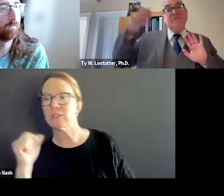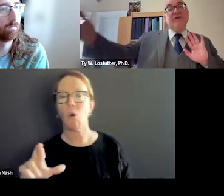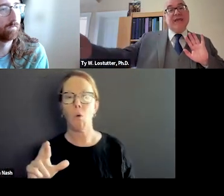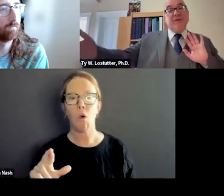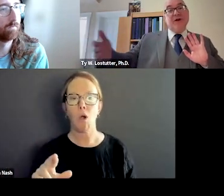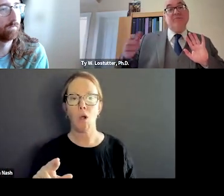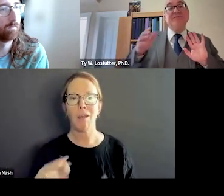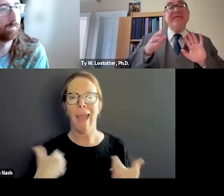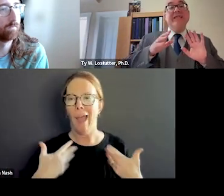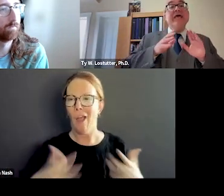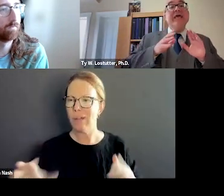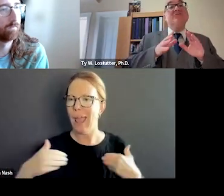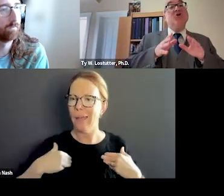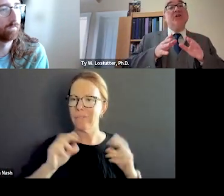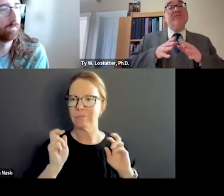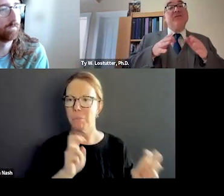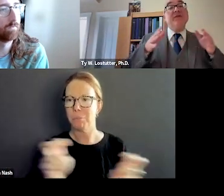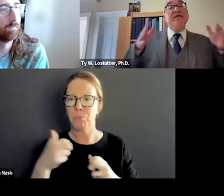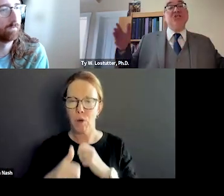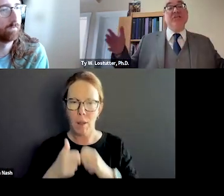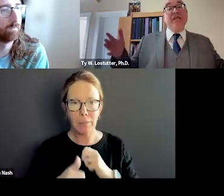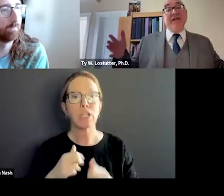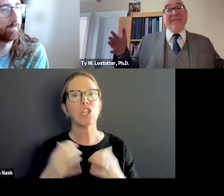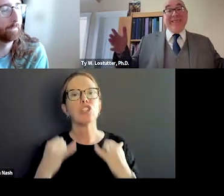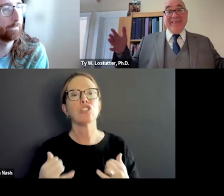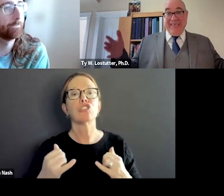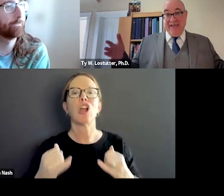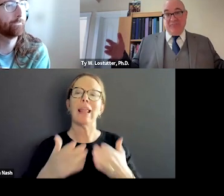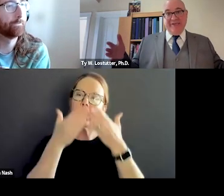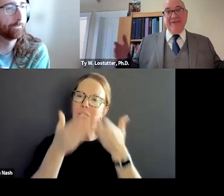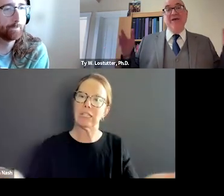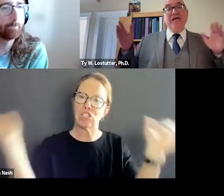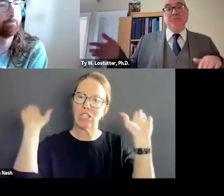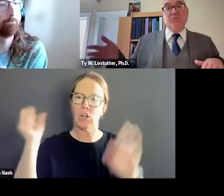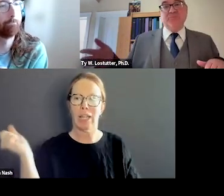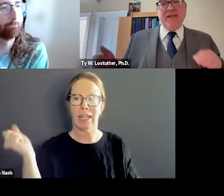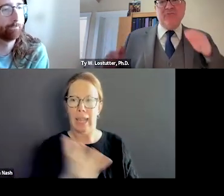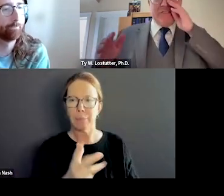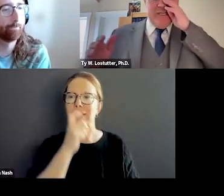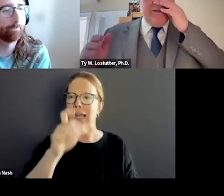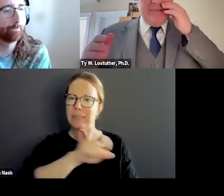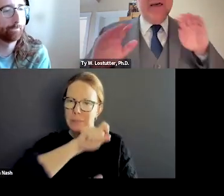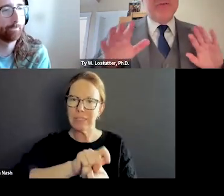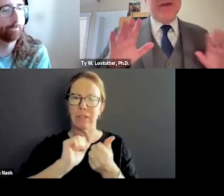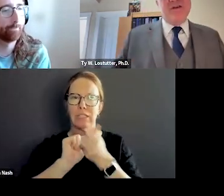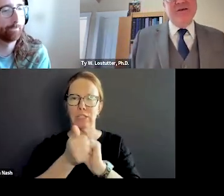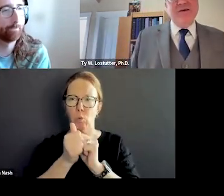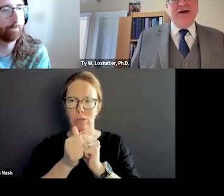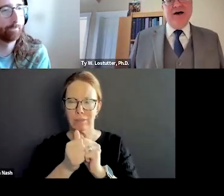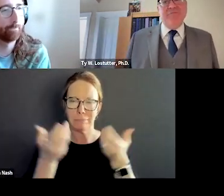severe gambling problems. Again, it's currently framed as generic gambling, not sports betting, which is the other thing that